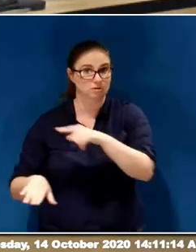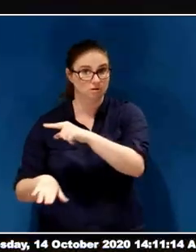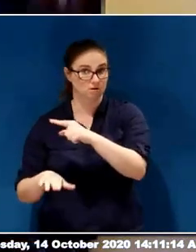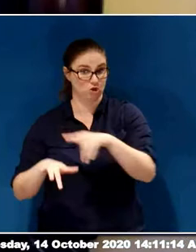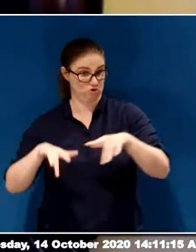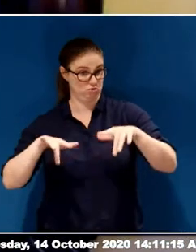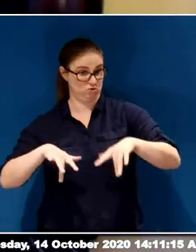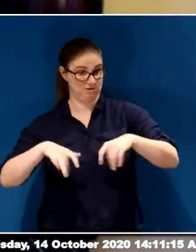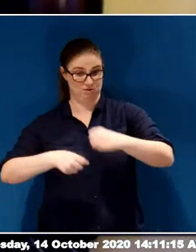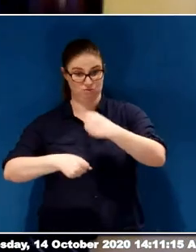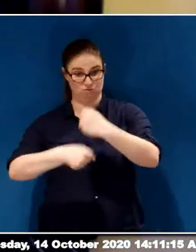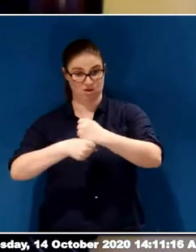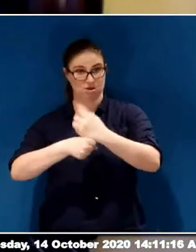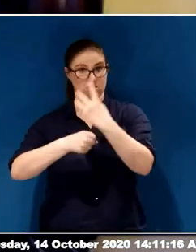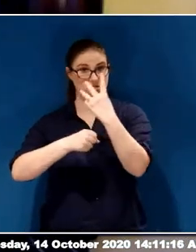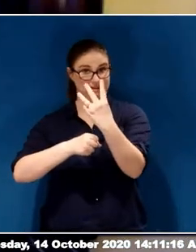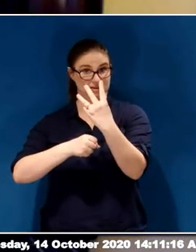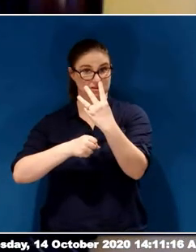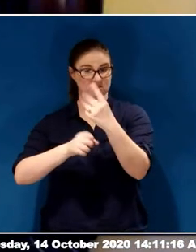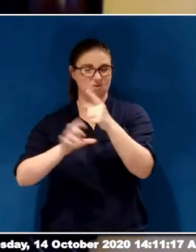long-term and quite catastrophic impacts.